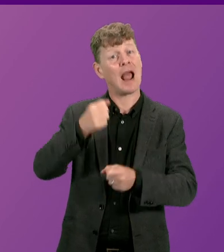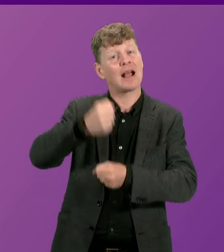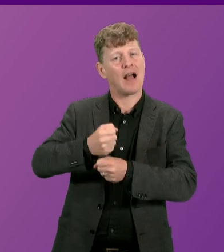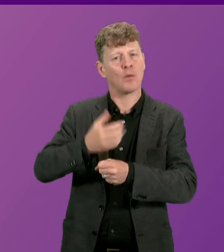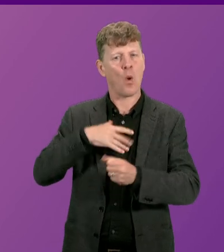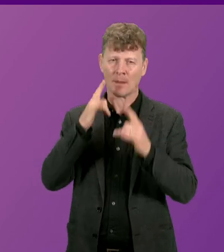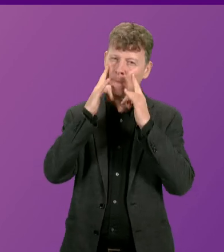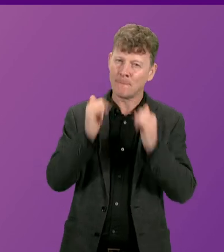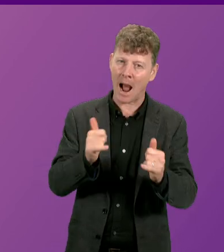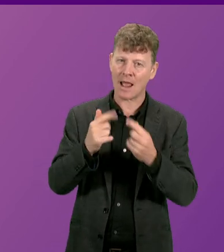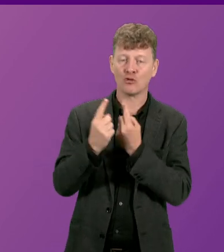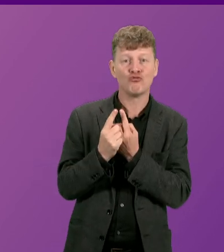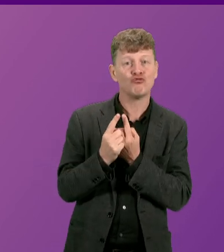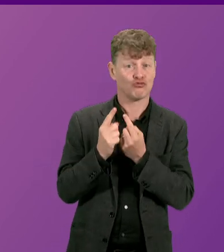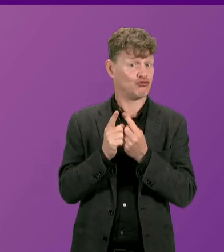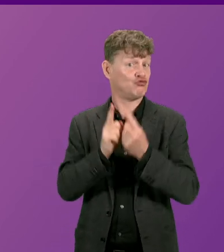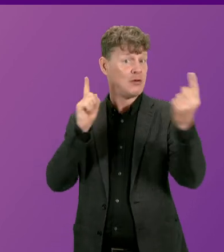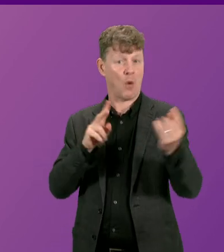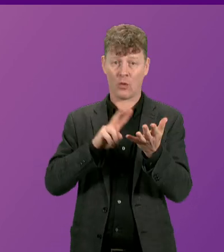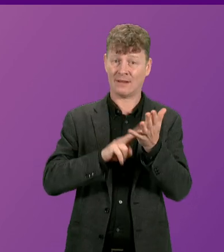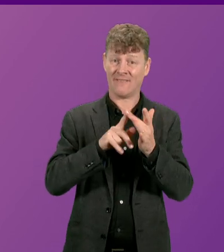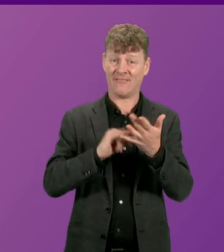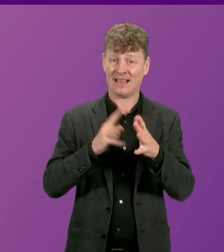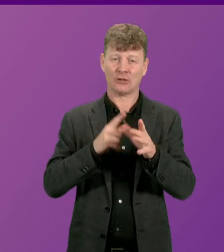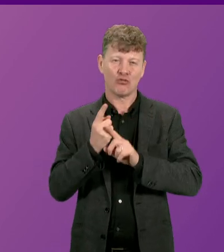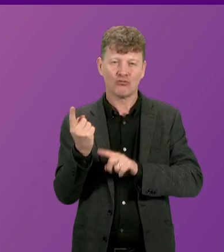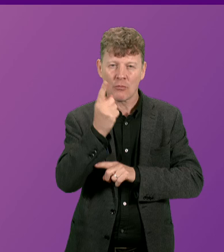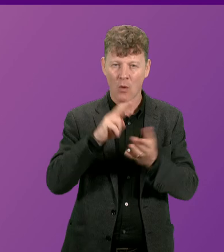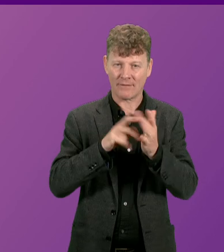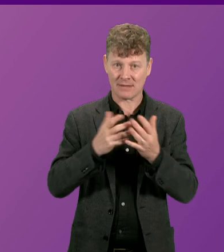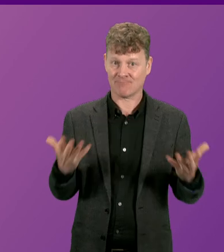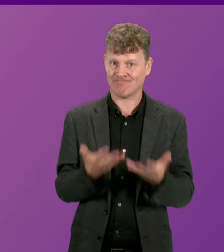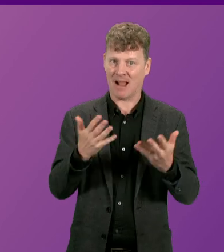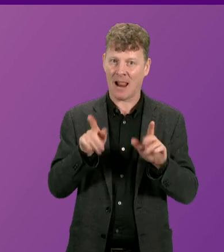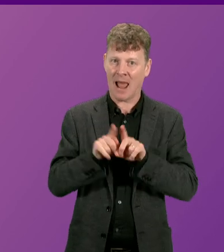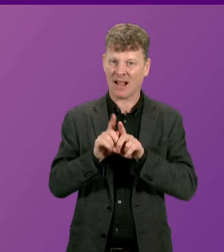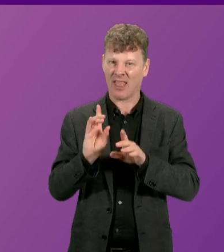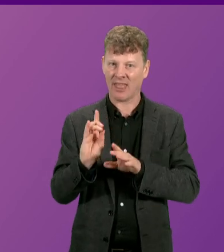remote visa to benefit remote areas such as the Highlands, in line with the Migration Advisory